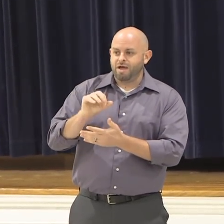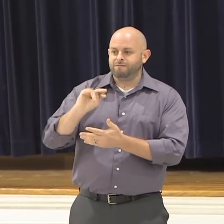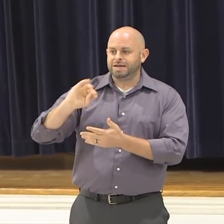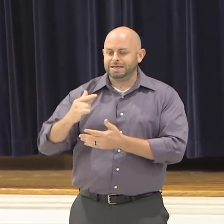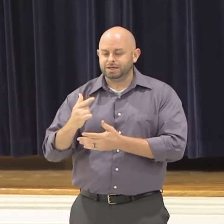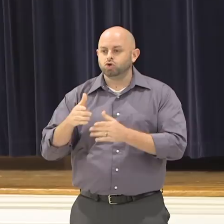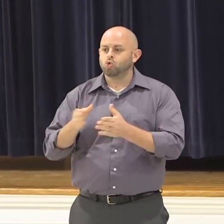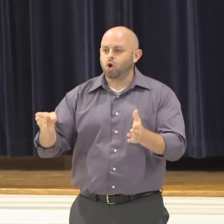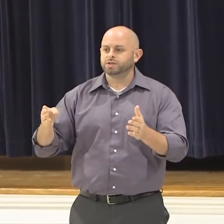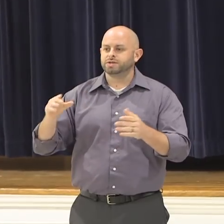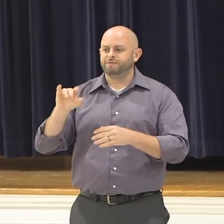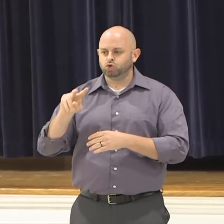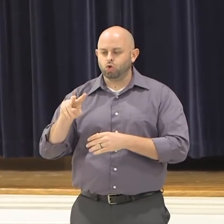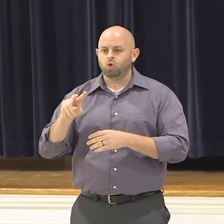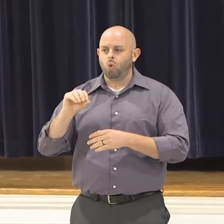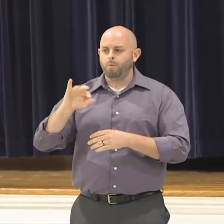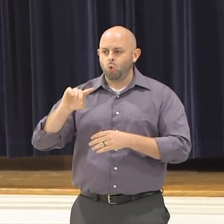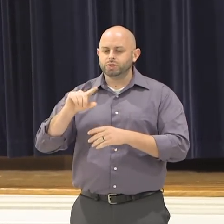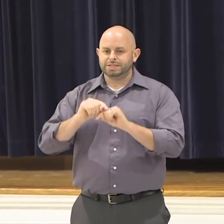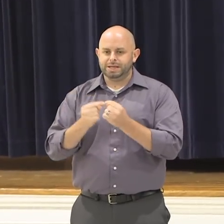opioid team with partners across the state was able to serve an additional